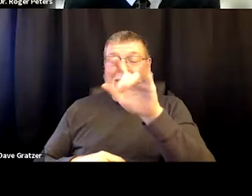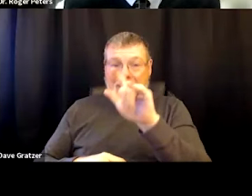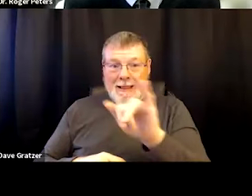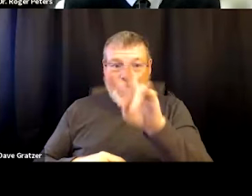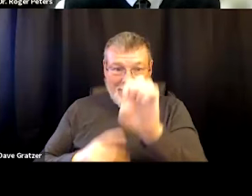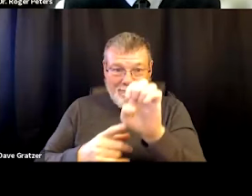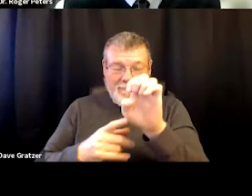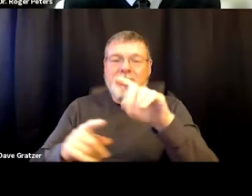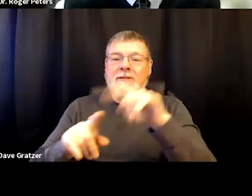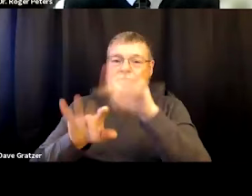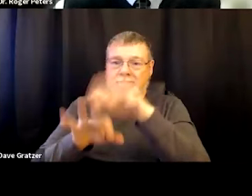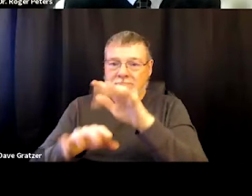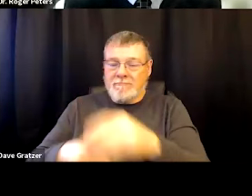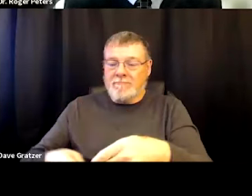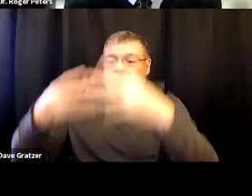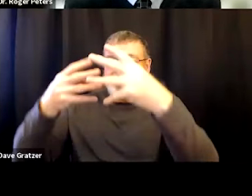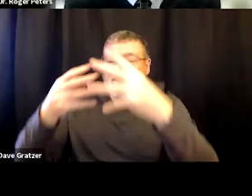and then select Show Subtitles.